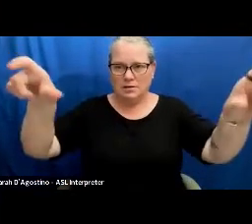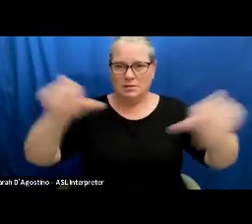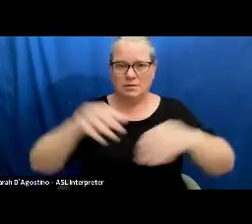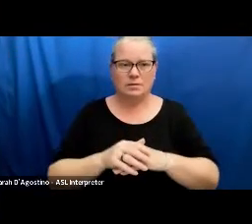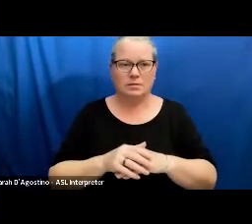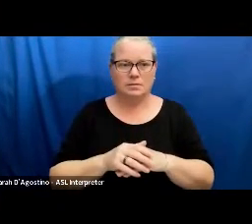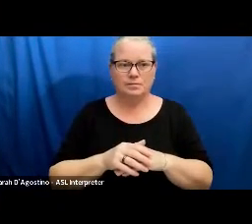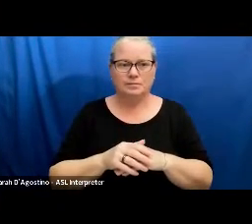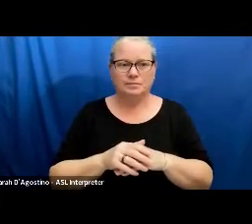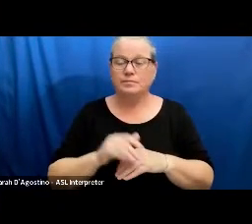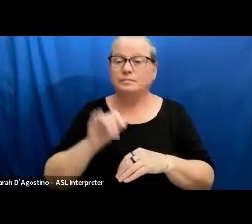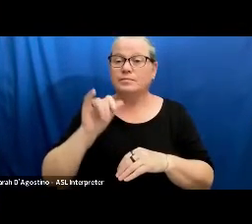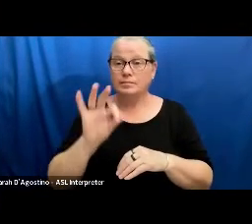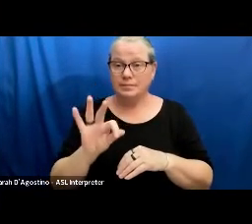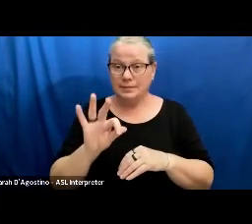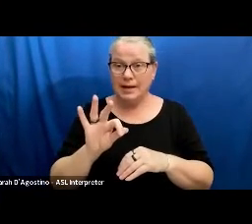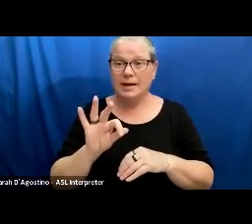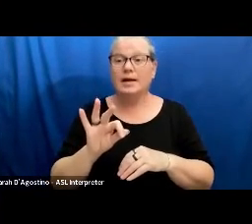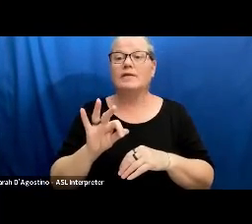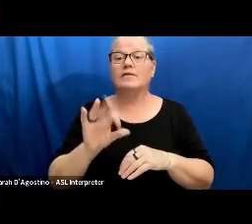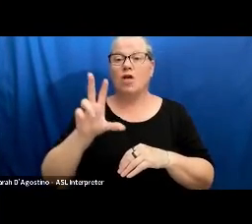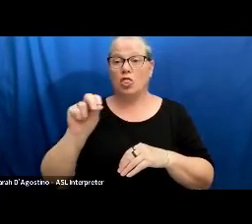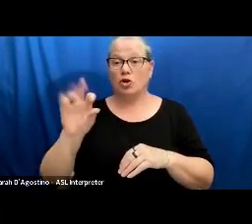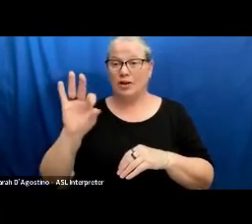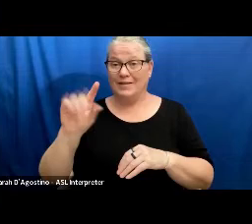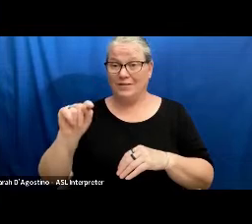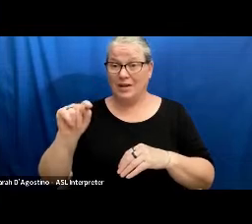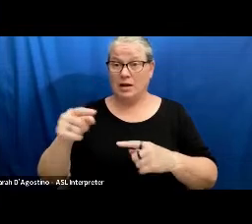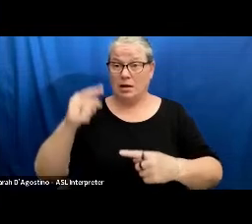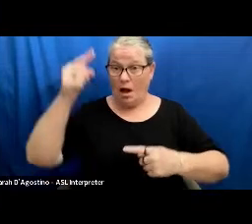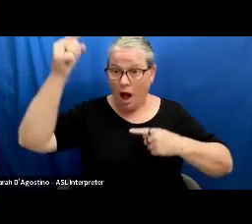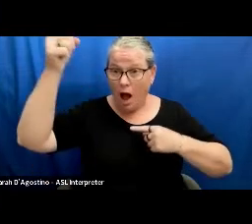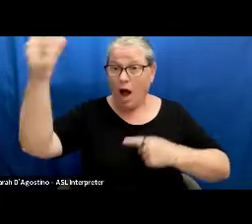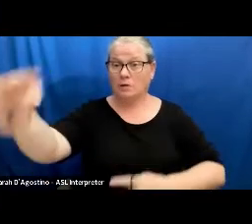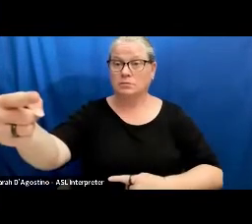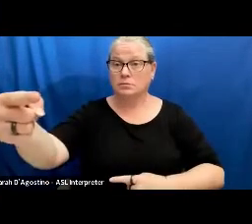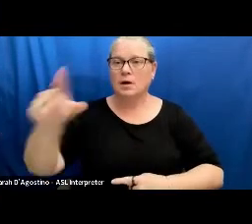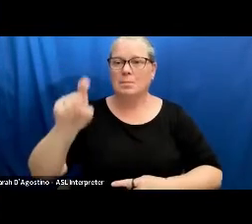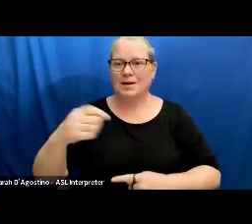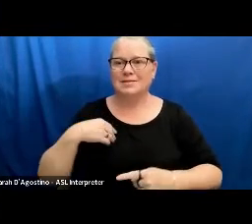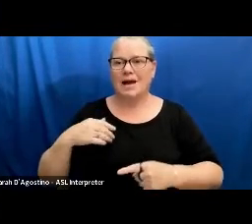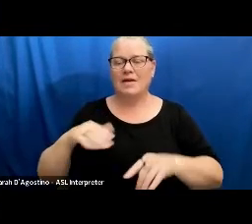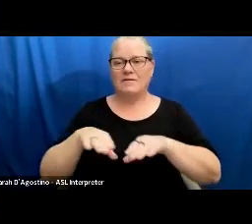flat resting place after 30 feet there needs to be a level landing of 5 by 5 at the top